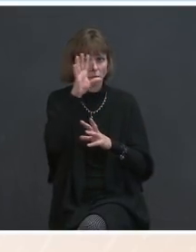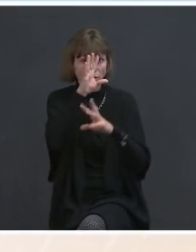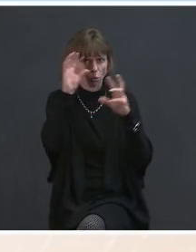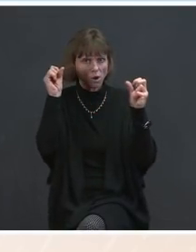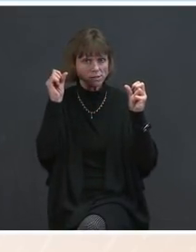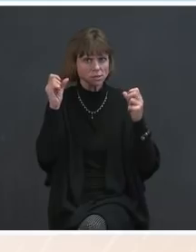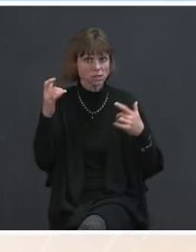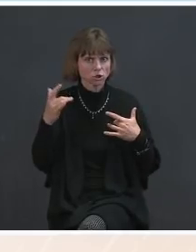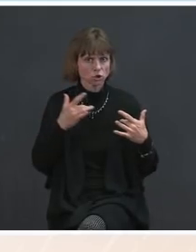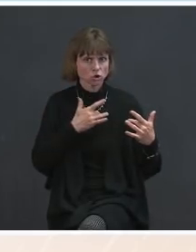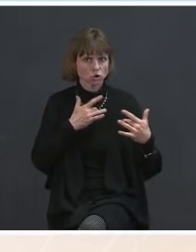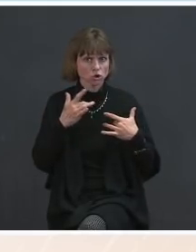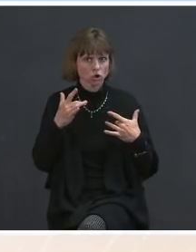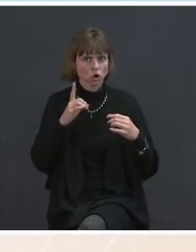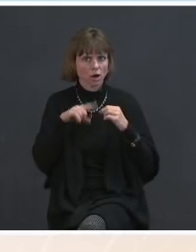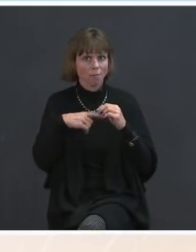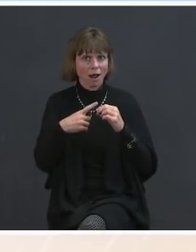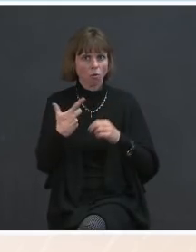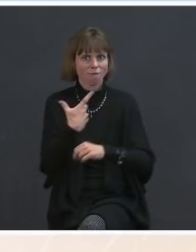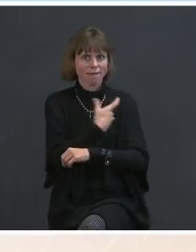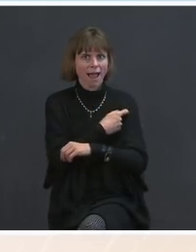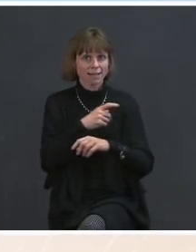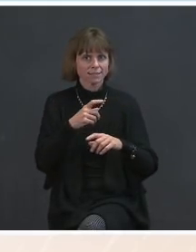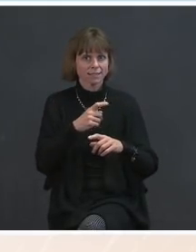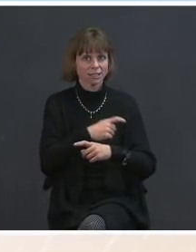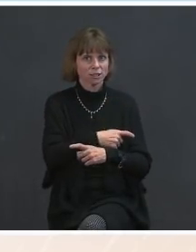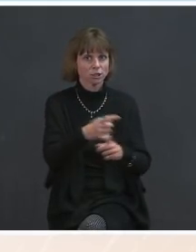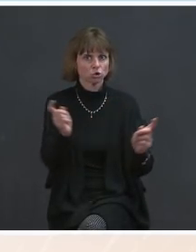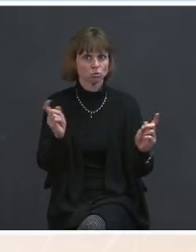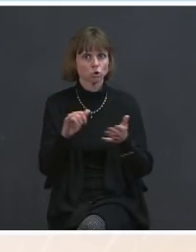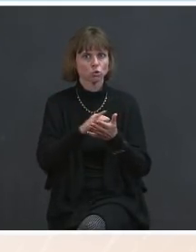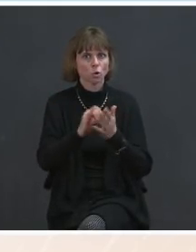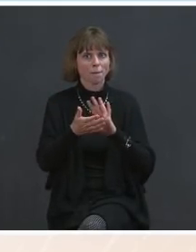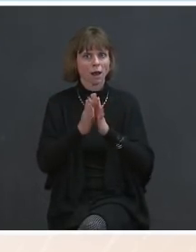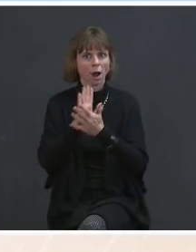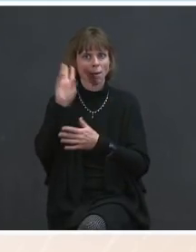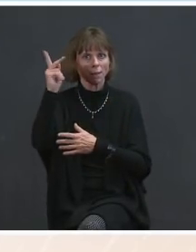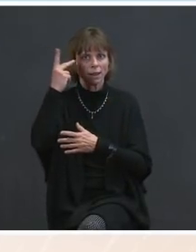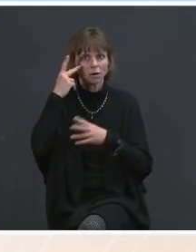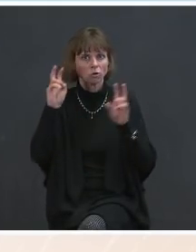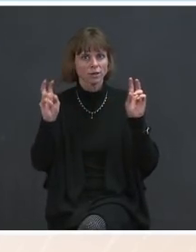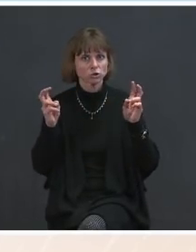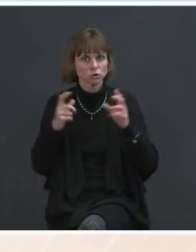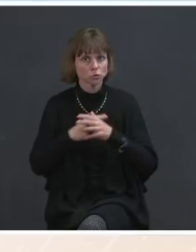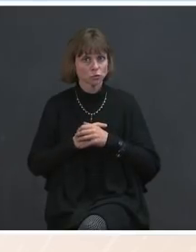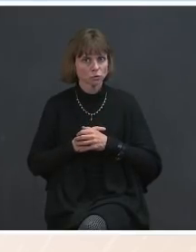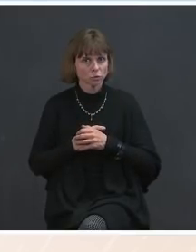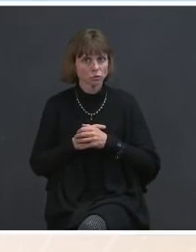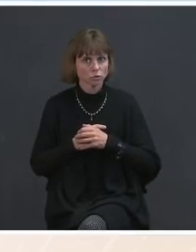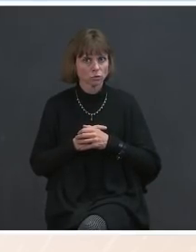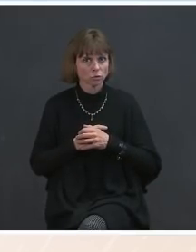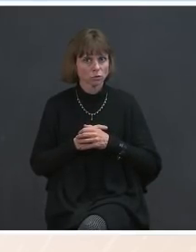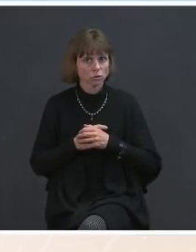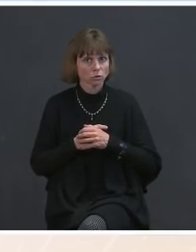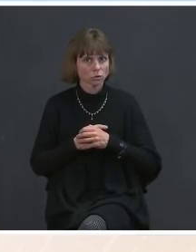that vaccine distribution in New York has become politicized. And is the administration taking any steps